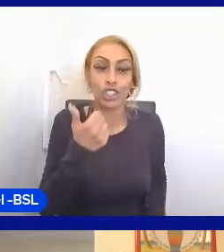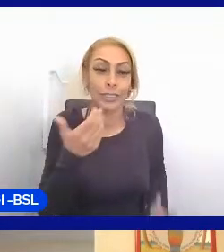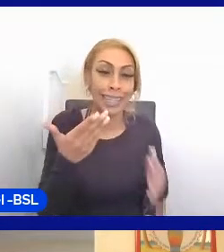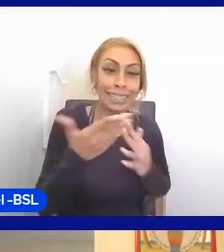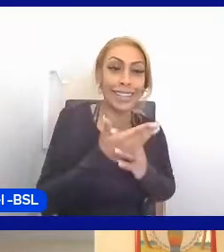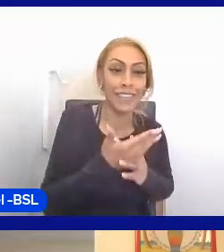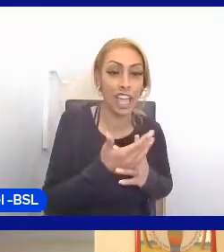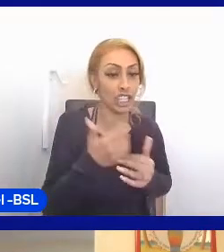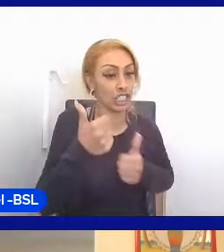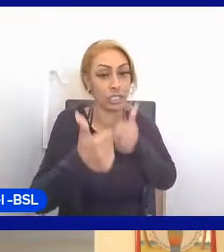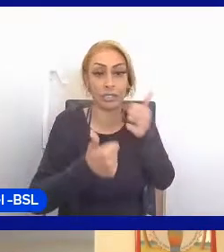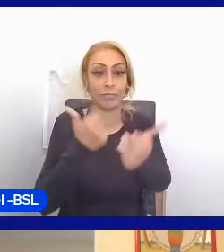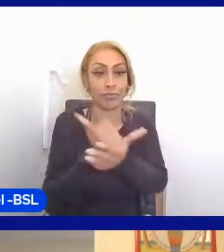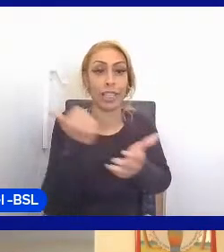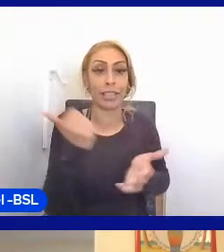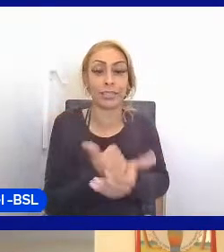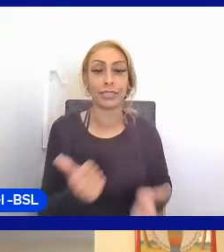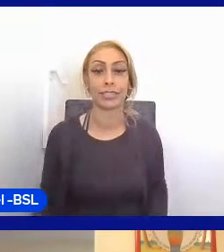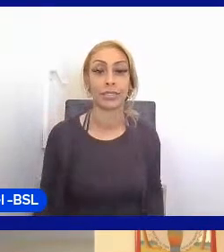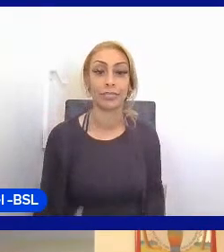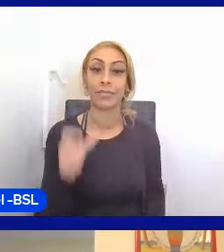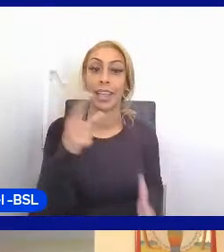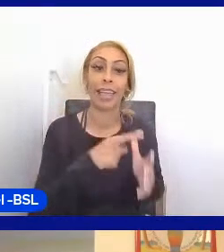Carl,